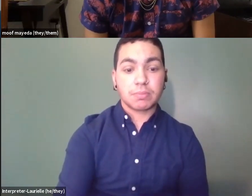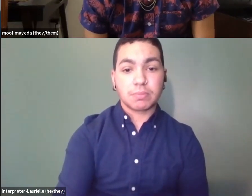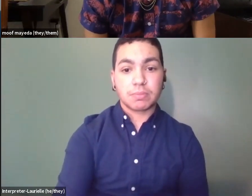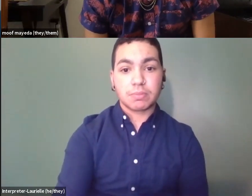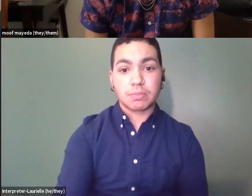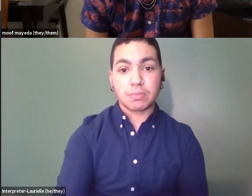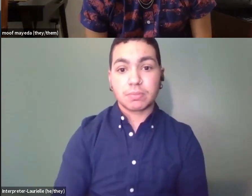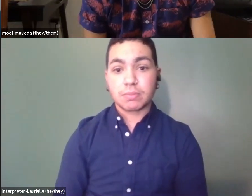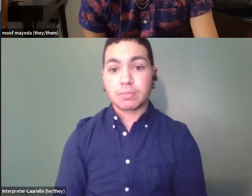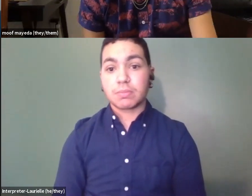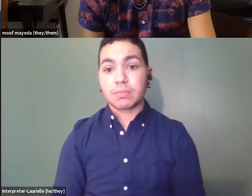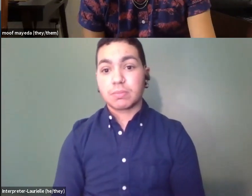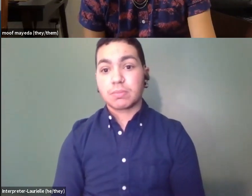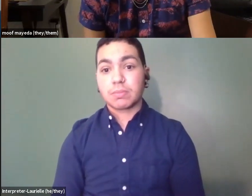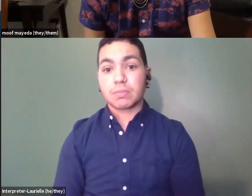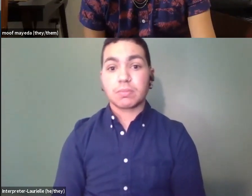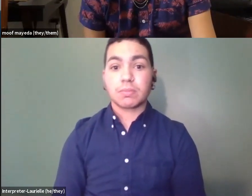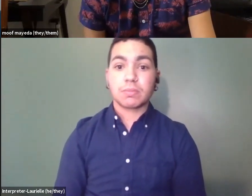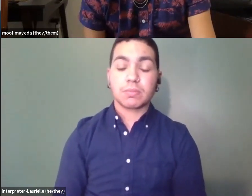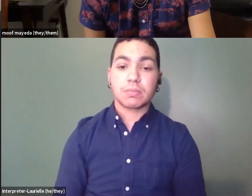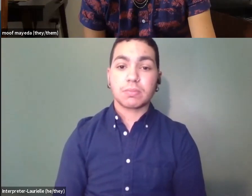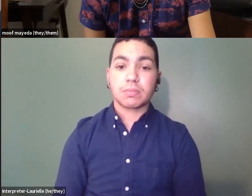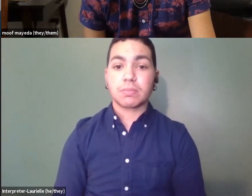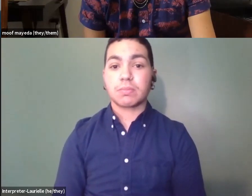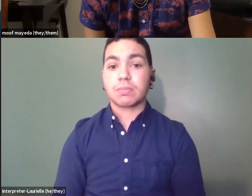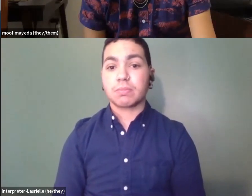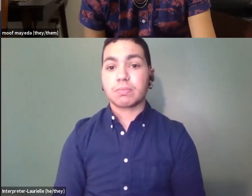A lot of times those of us who live in cities have different